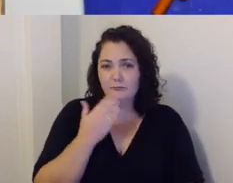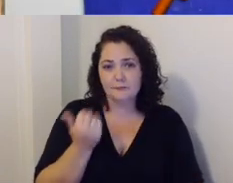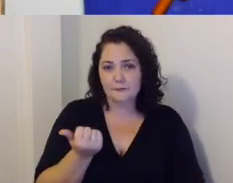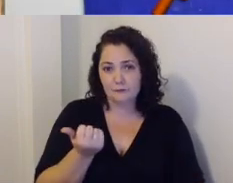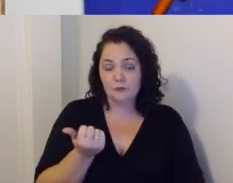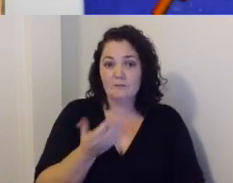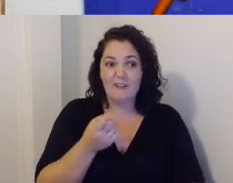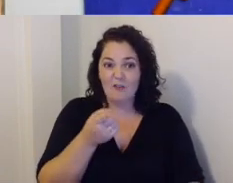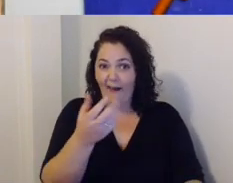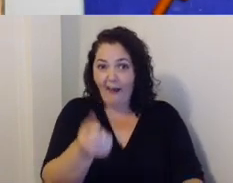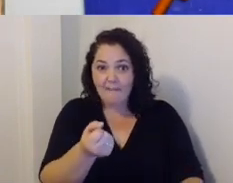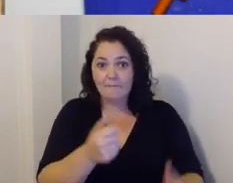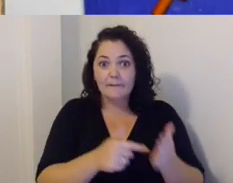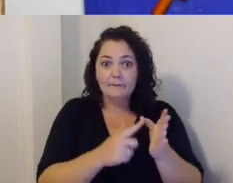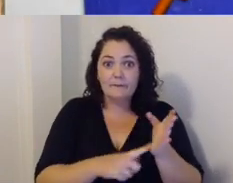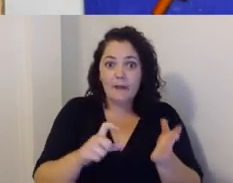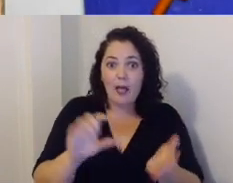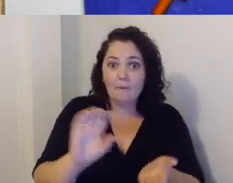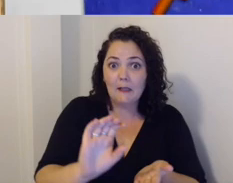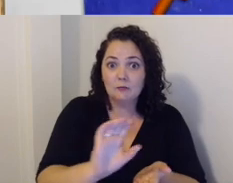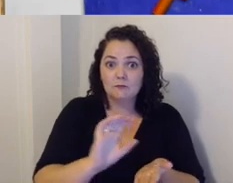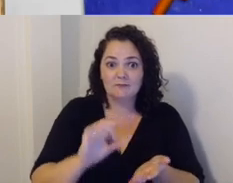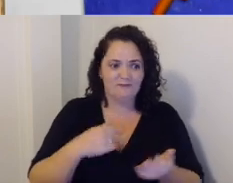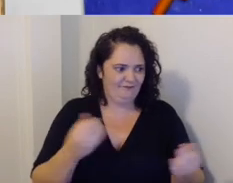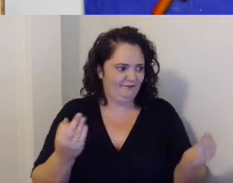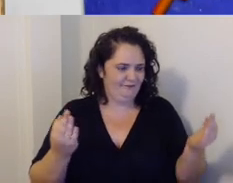so if you have some talc and that's all you've got, let's experiment with the talc tonight and